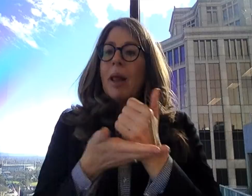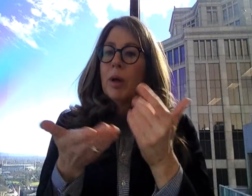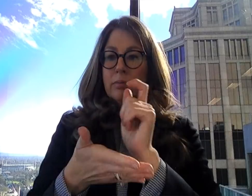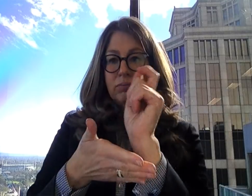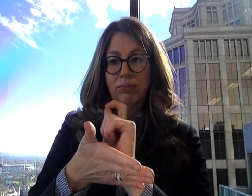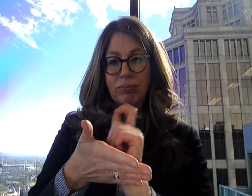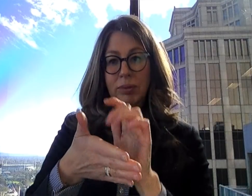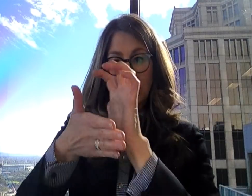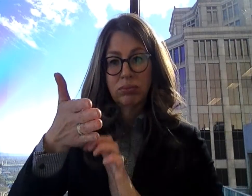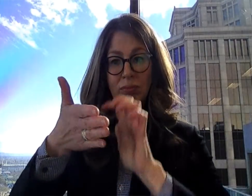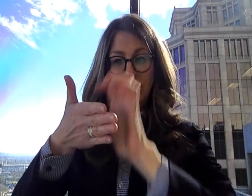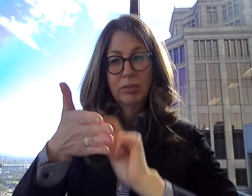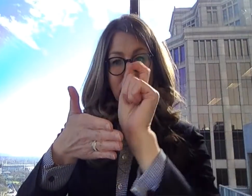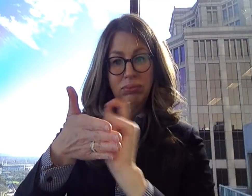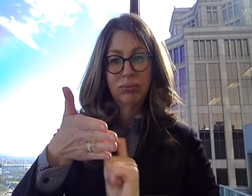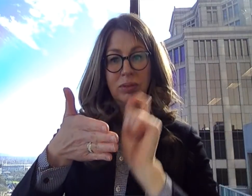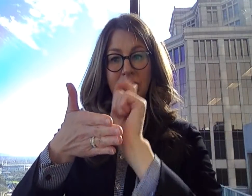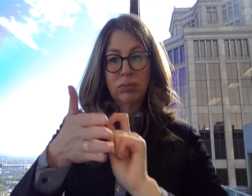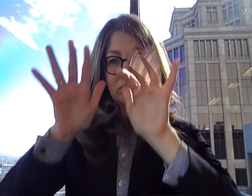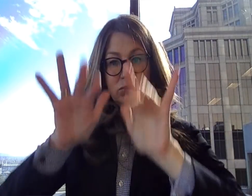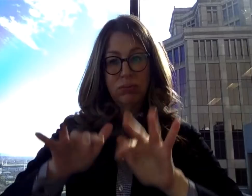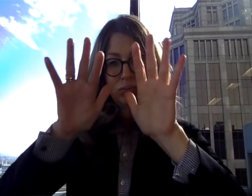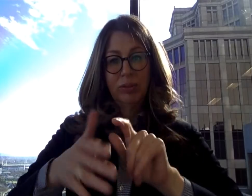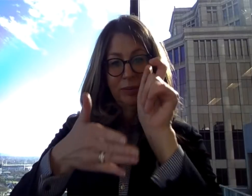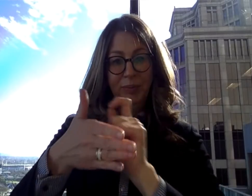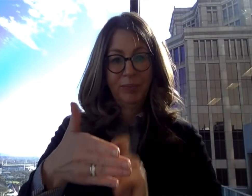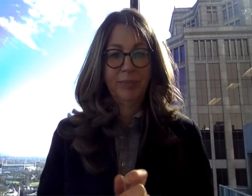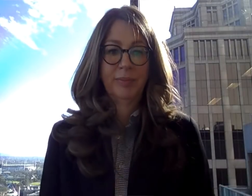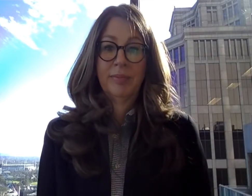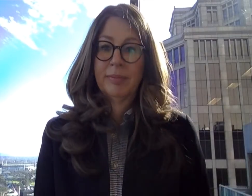to help draft the documents.